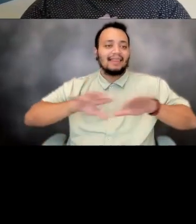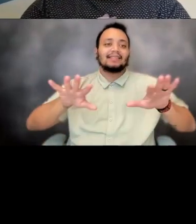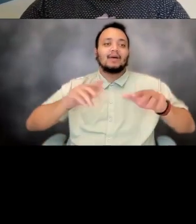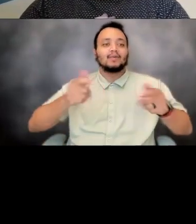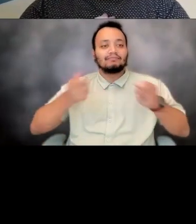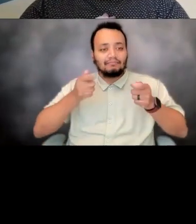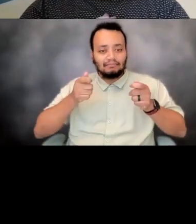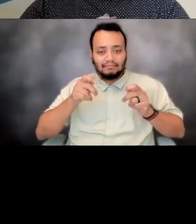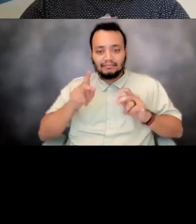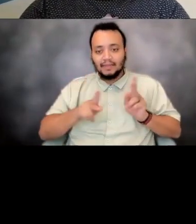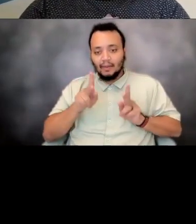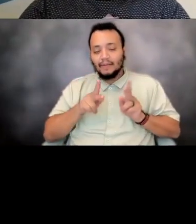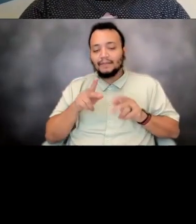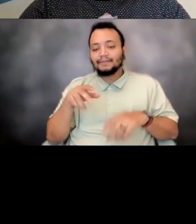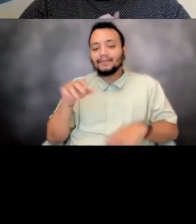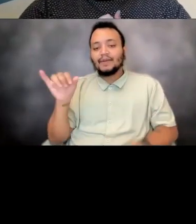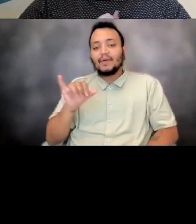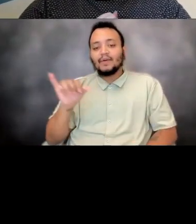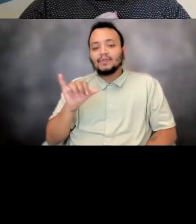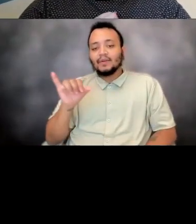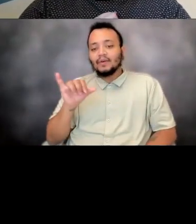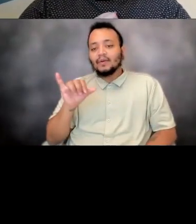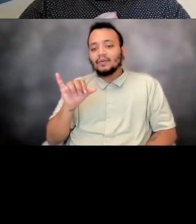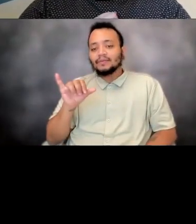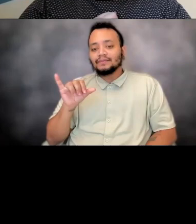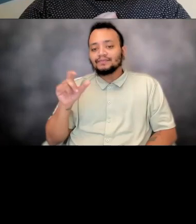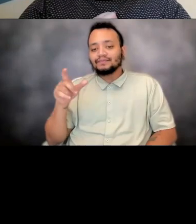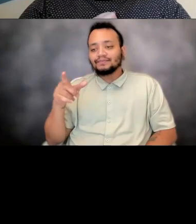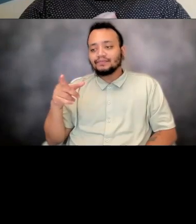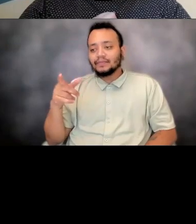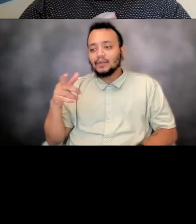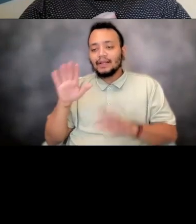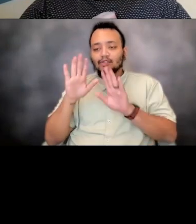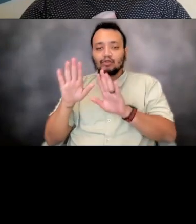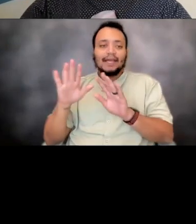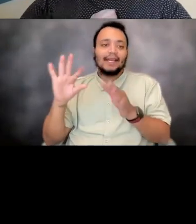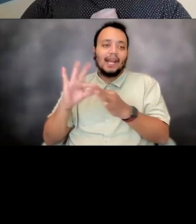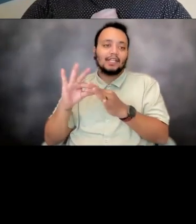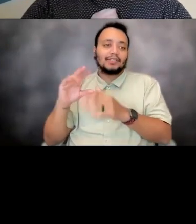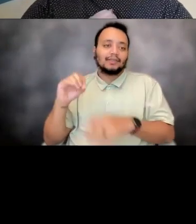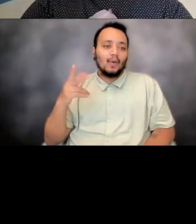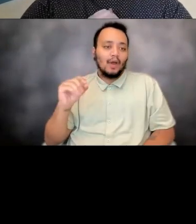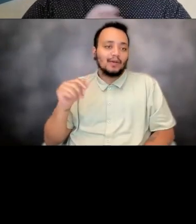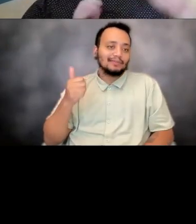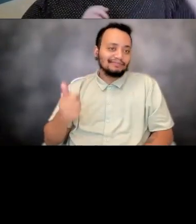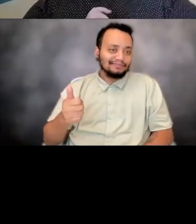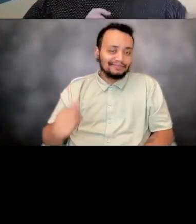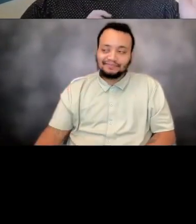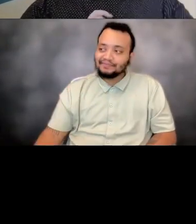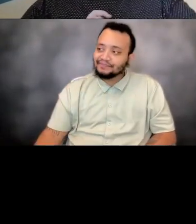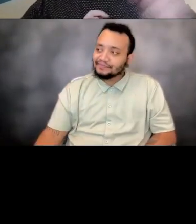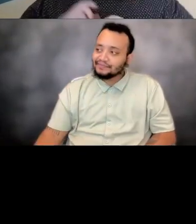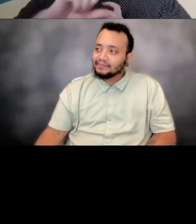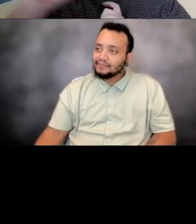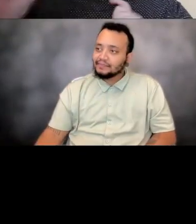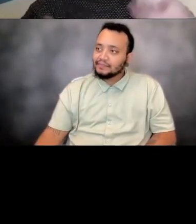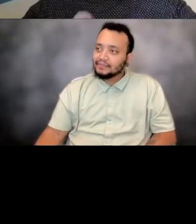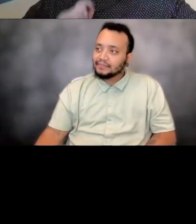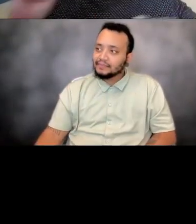and a few other connections there. So we got a lot of folks. So still some places that we wanna make sure